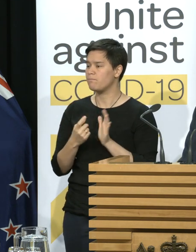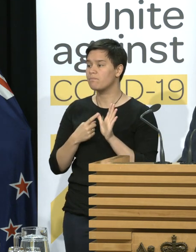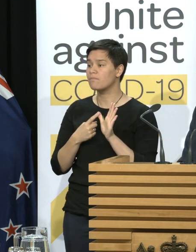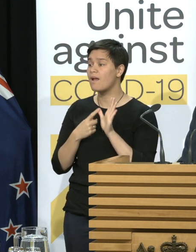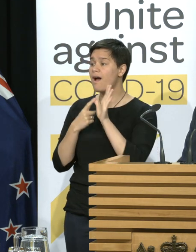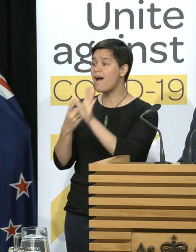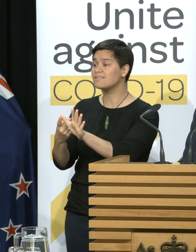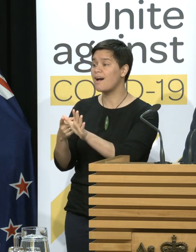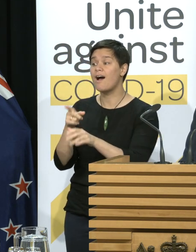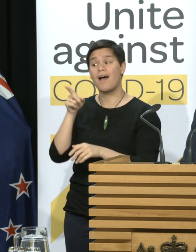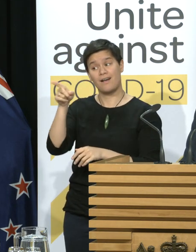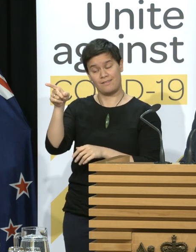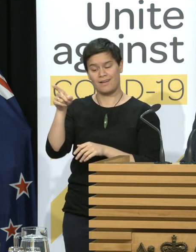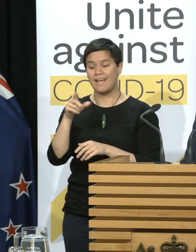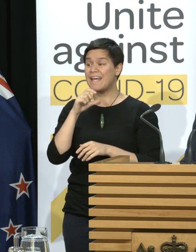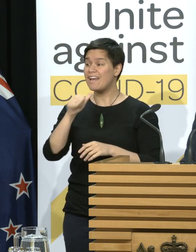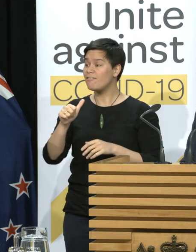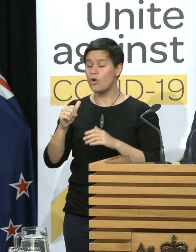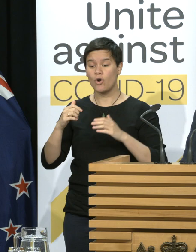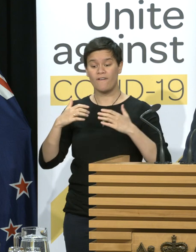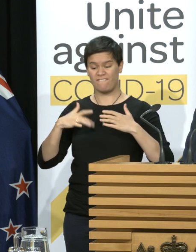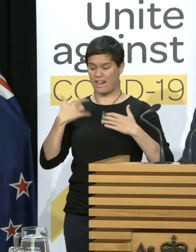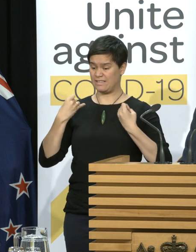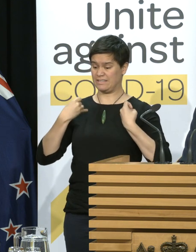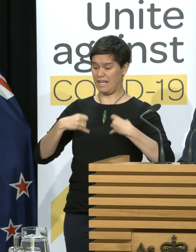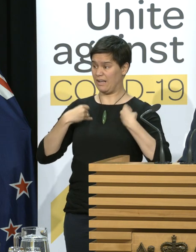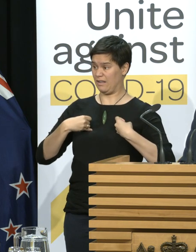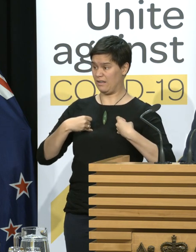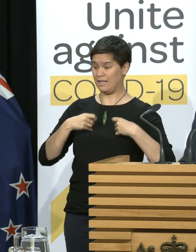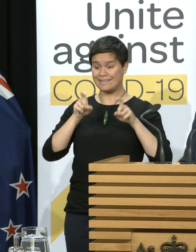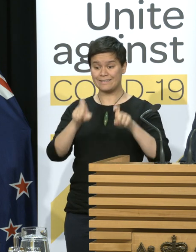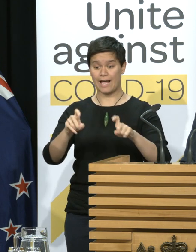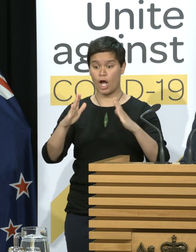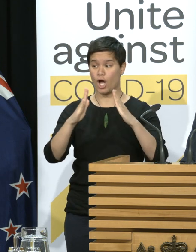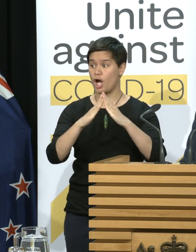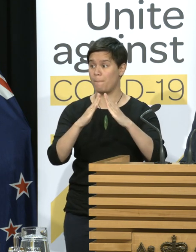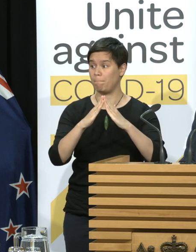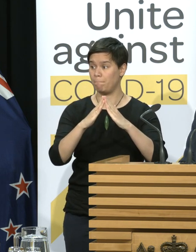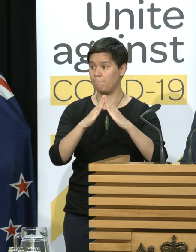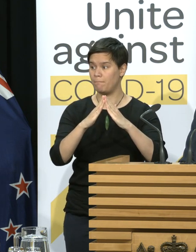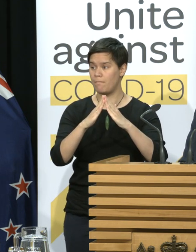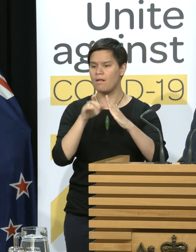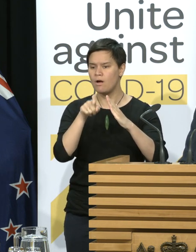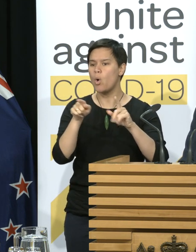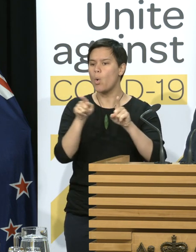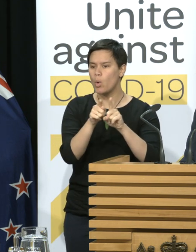In the "Stay home if you're unwell," it also says, then seek medical advice as to whether or not you should get a test as part of that, too.